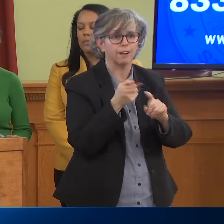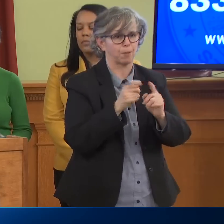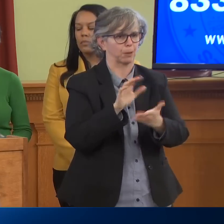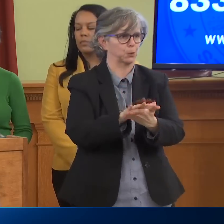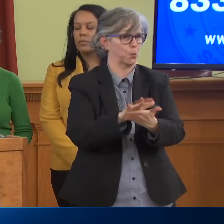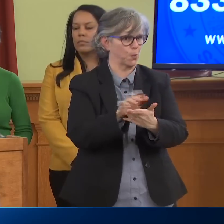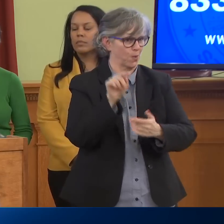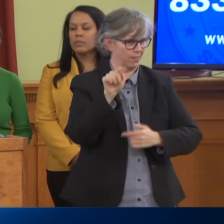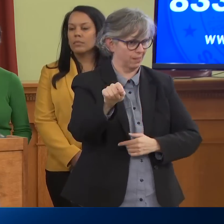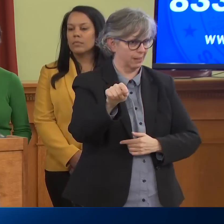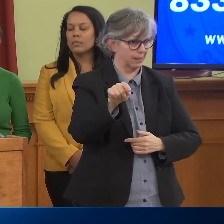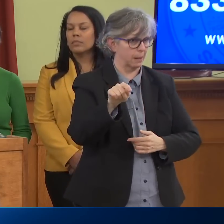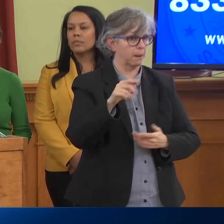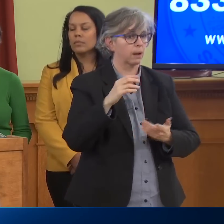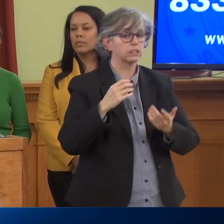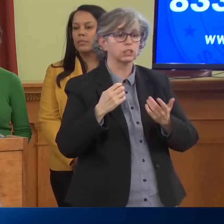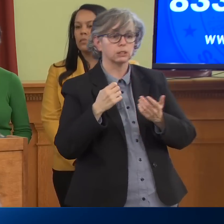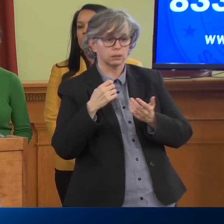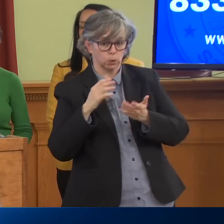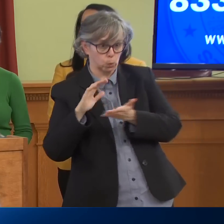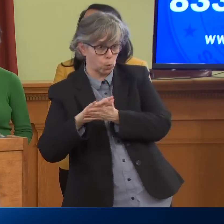AND UNDER IS ELIGIBLE FOR THIS